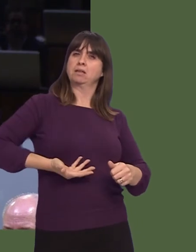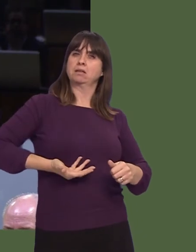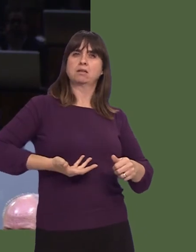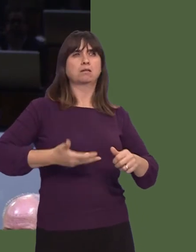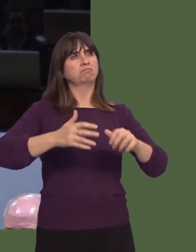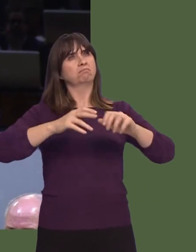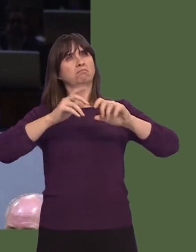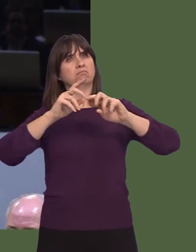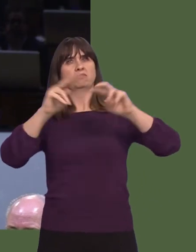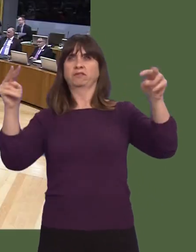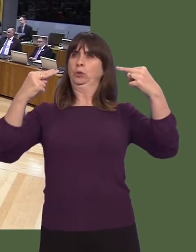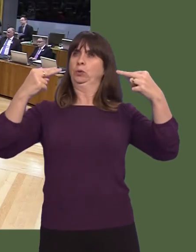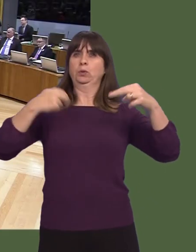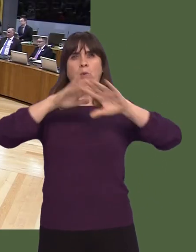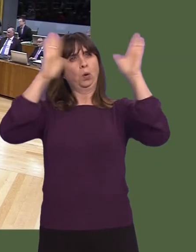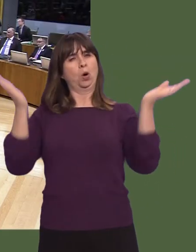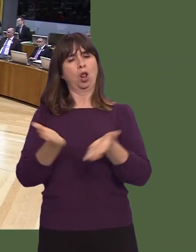profile. Carwyn Jones AM: Well, we'll have to trade